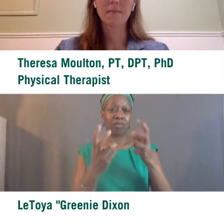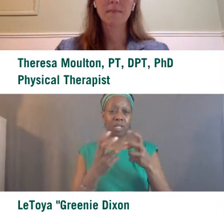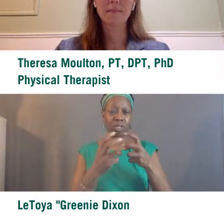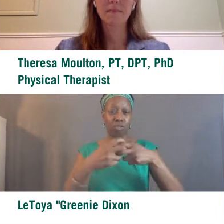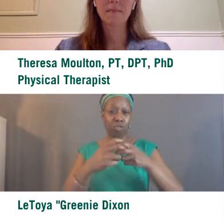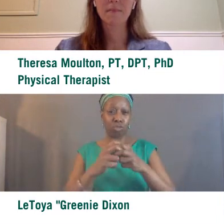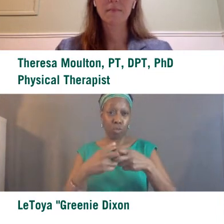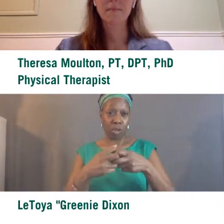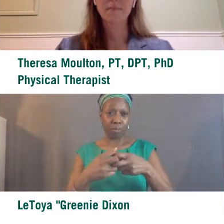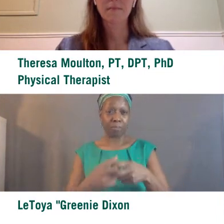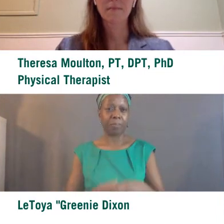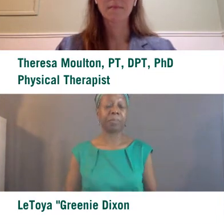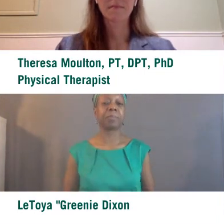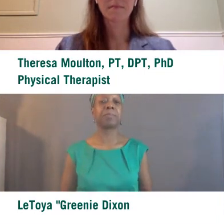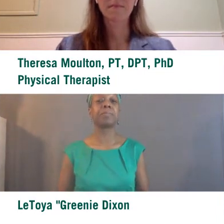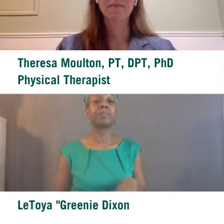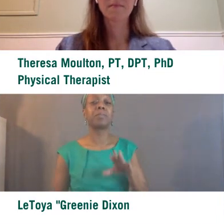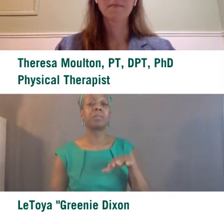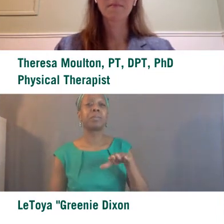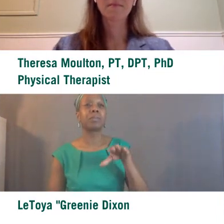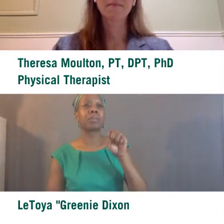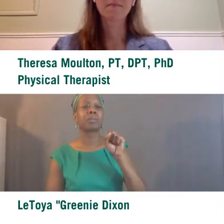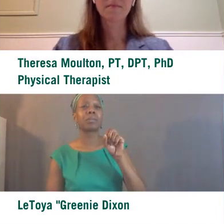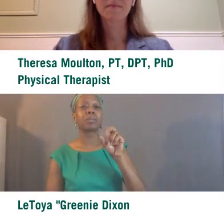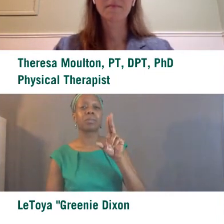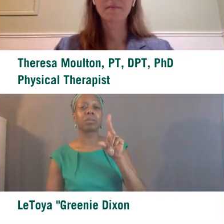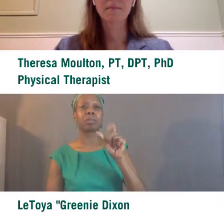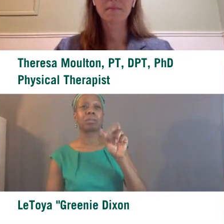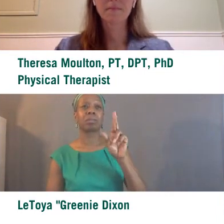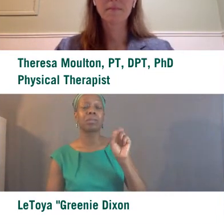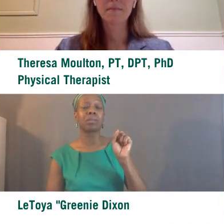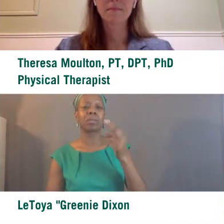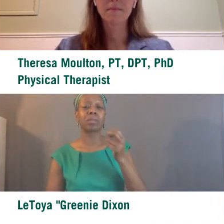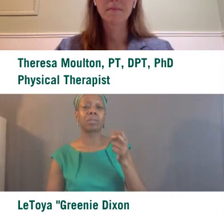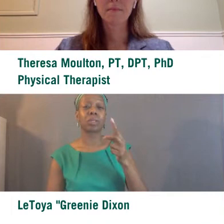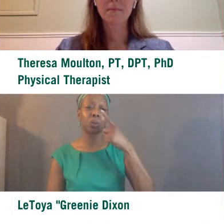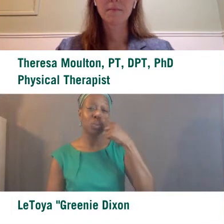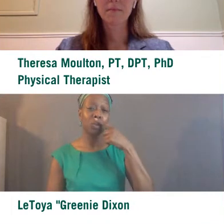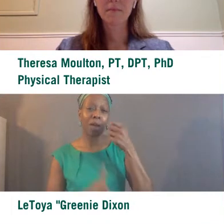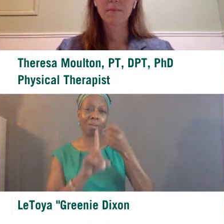if you could just elaborate a little bit more when we're thinking about what's happening to the muscle during a stretch.